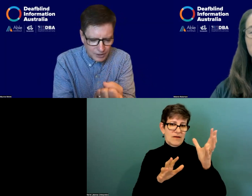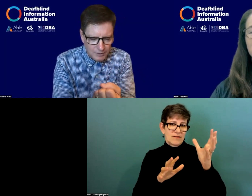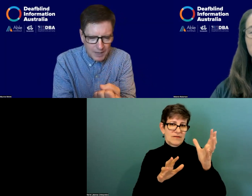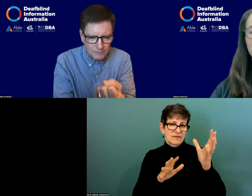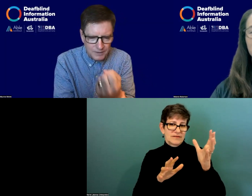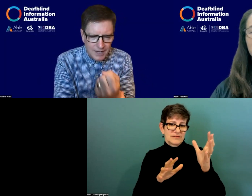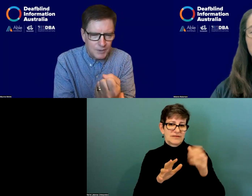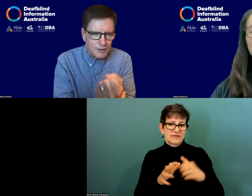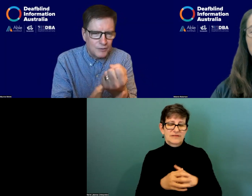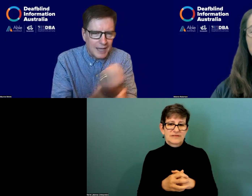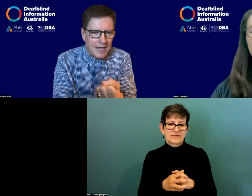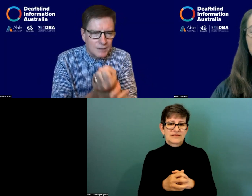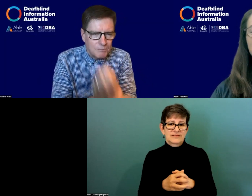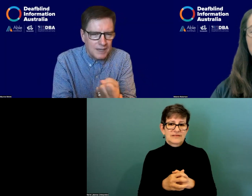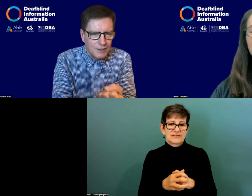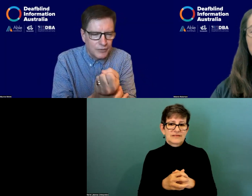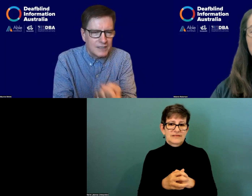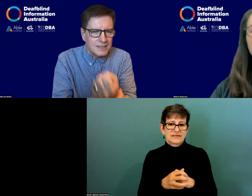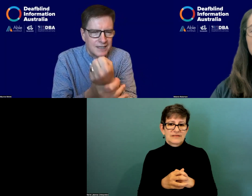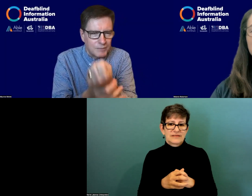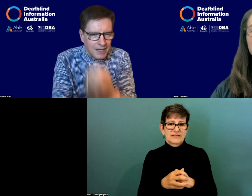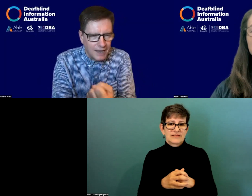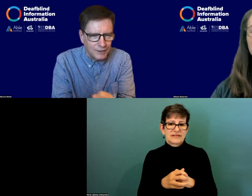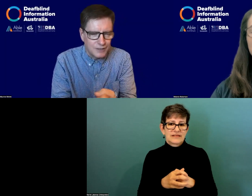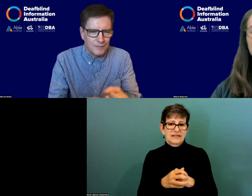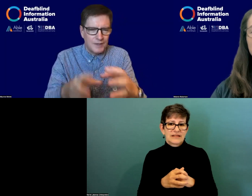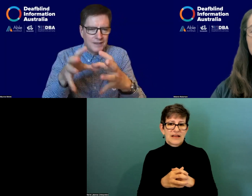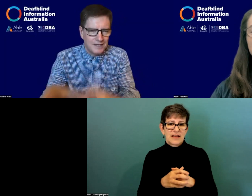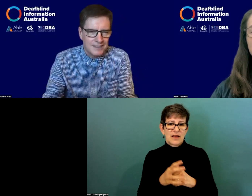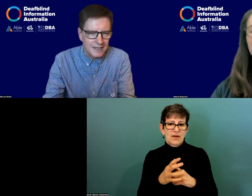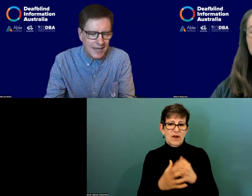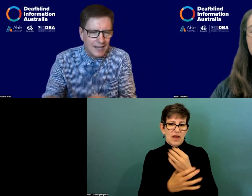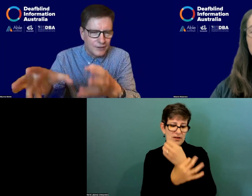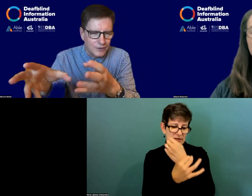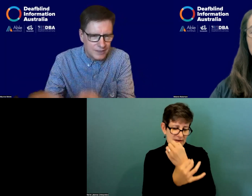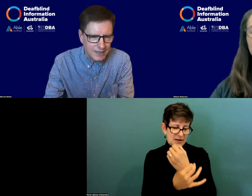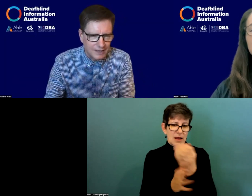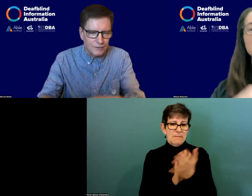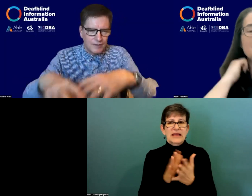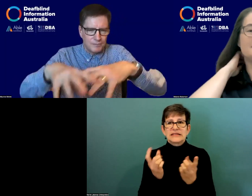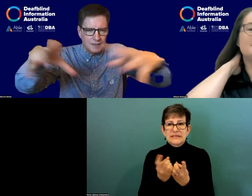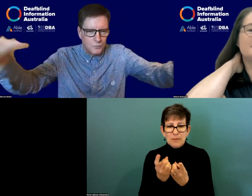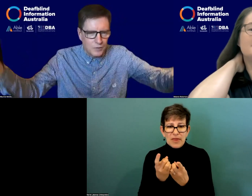Touching my name here - has meaning - this is telling you something. The calendar is telling you something.